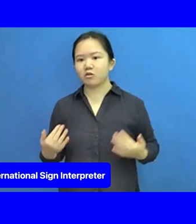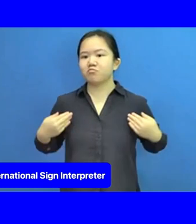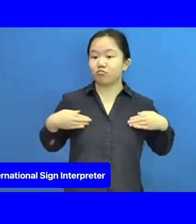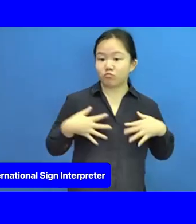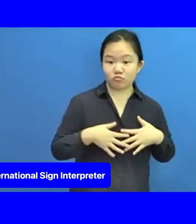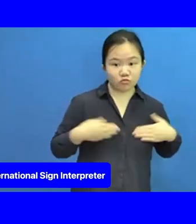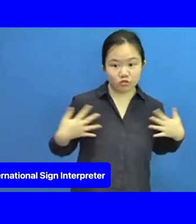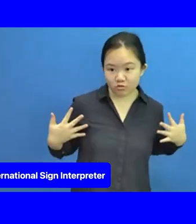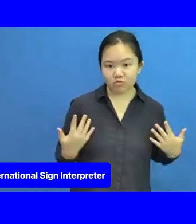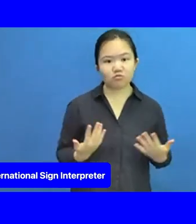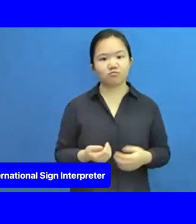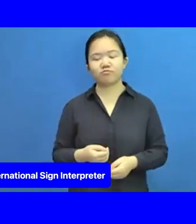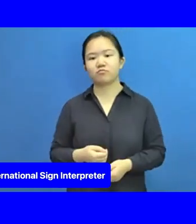and outdoor arts can bring